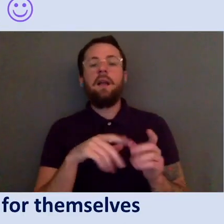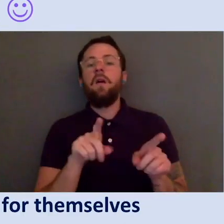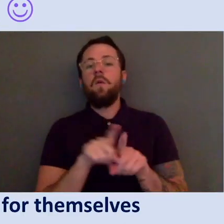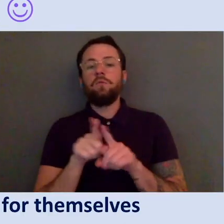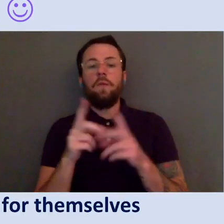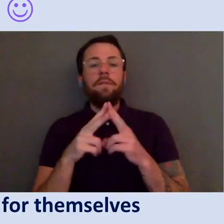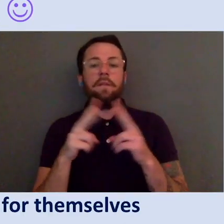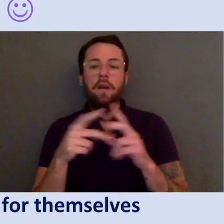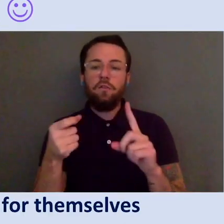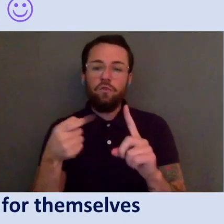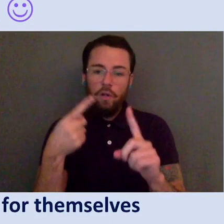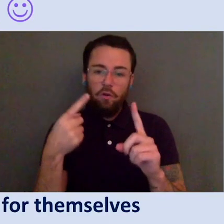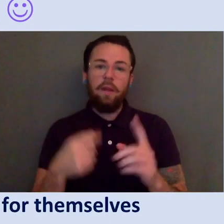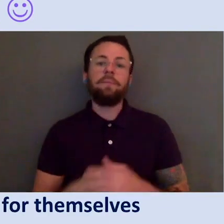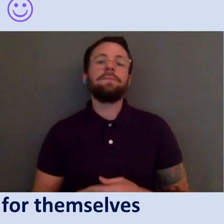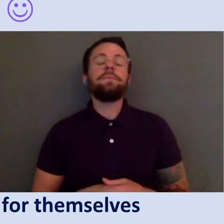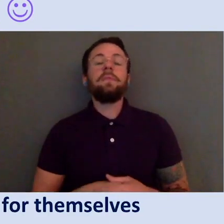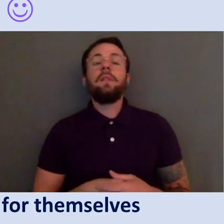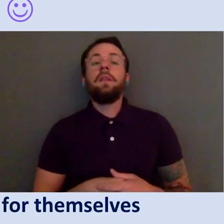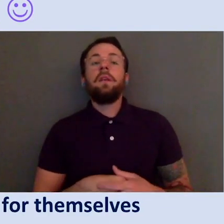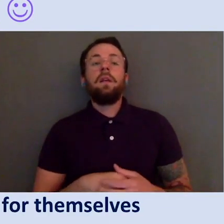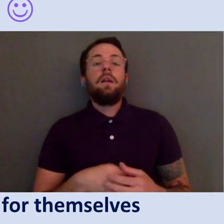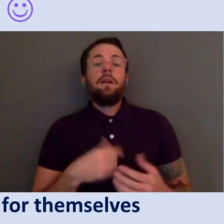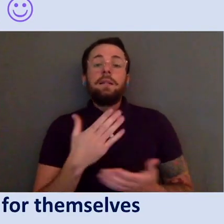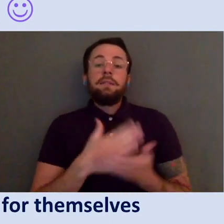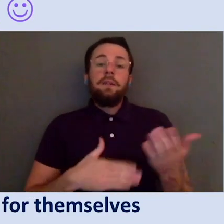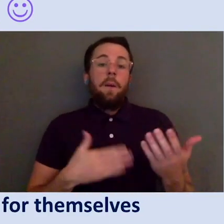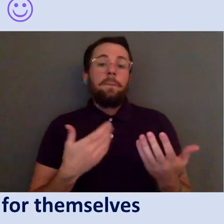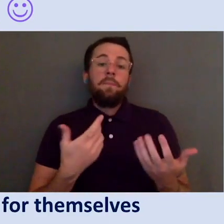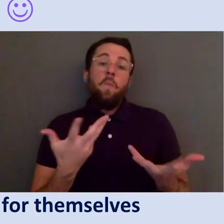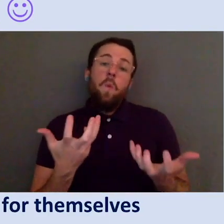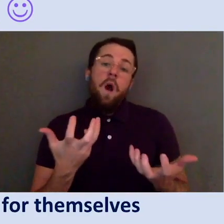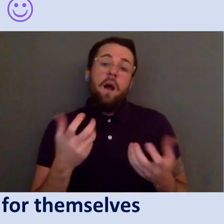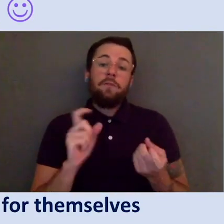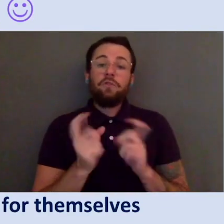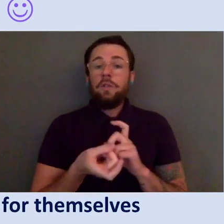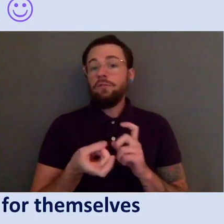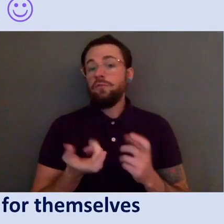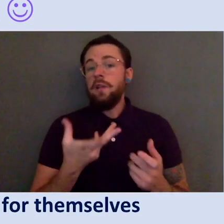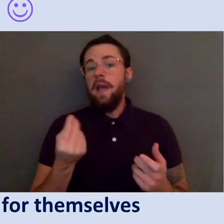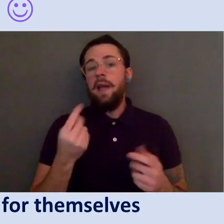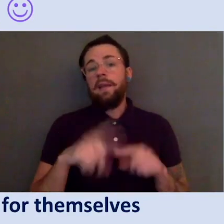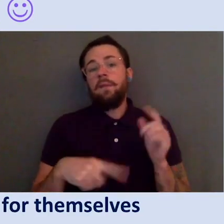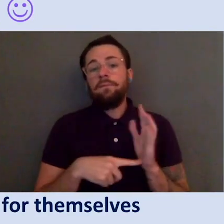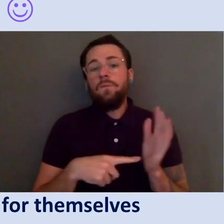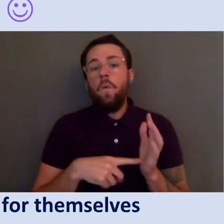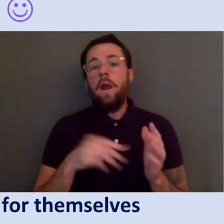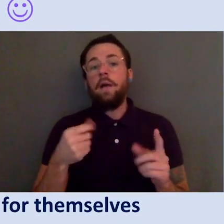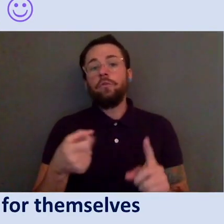dead name is. It's also very important not to ask what somebody's genitals are.